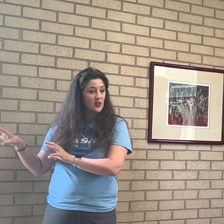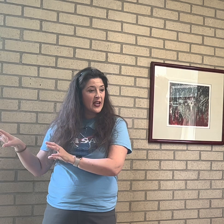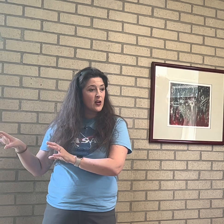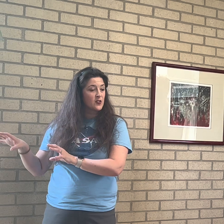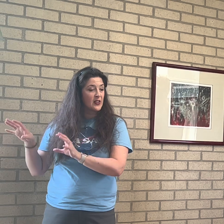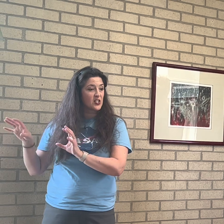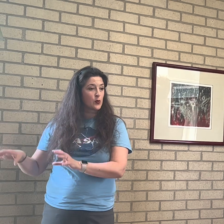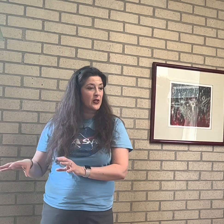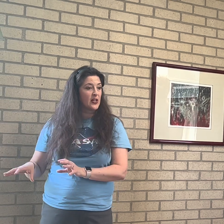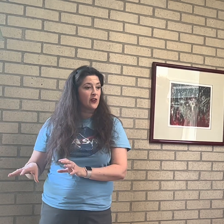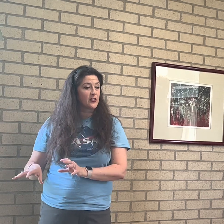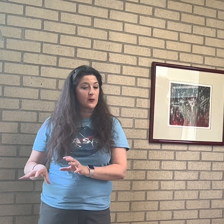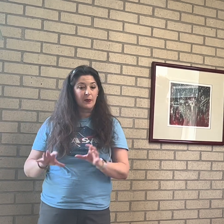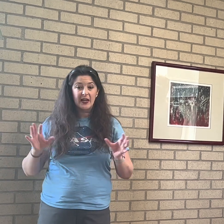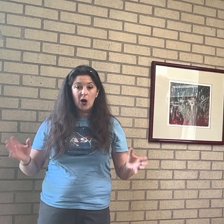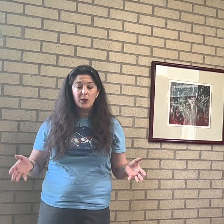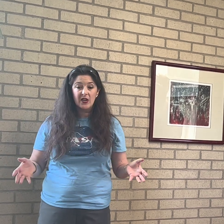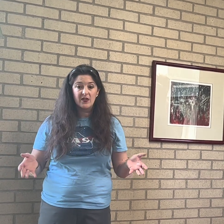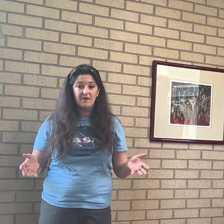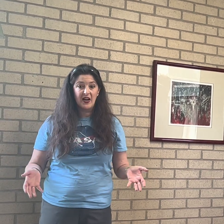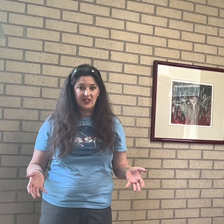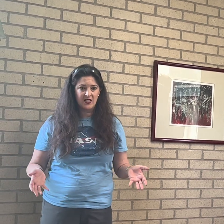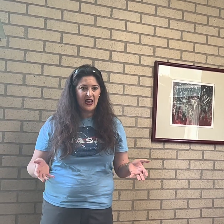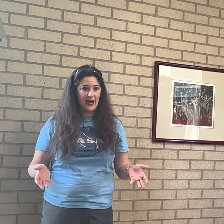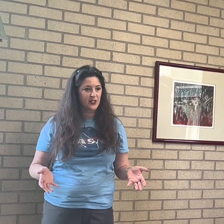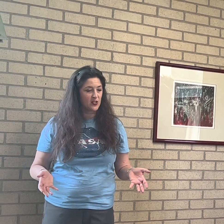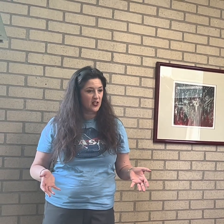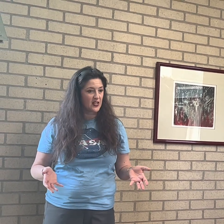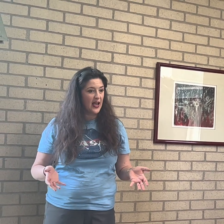volcanoes the next three years to be able to help give advice to astronauts and how